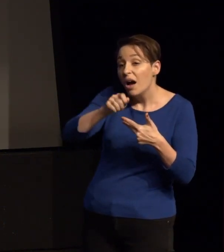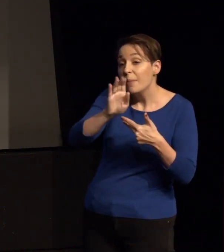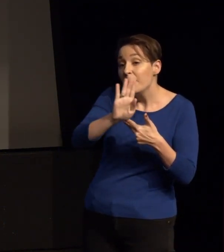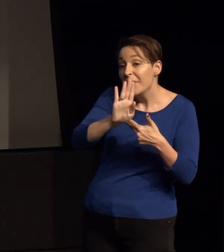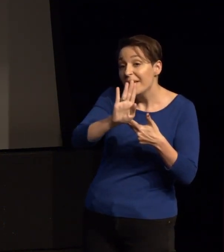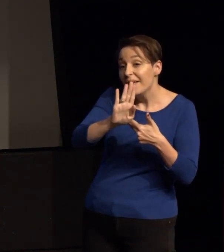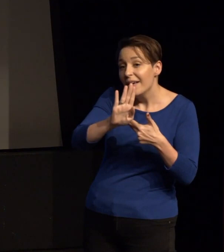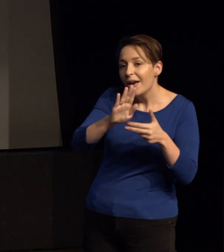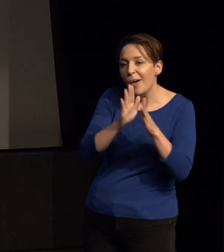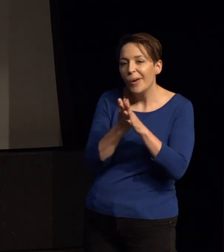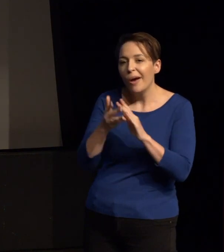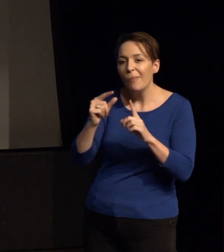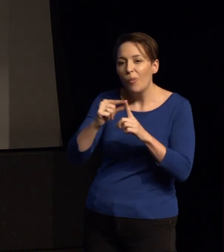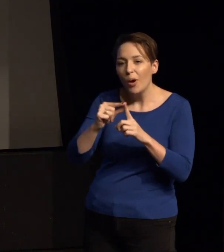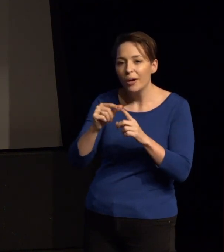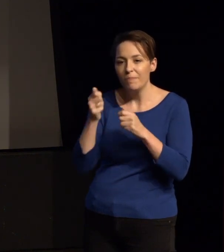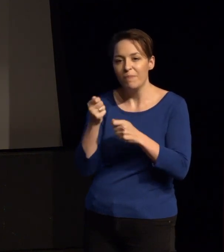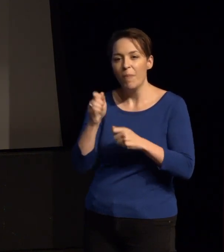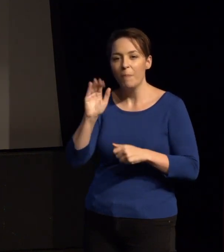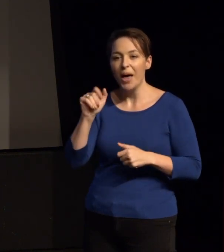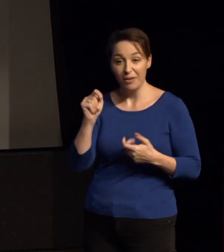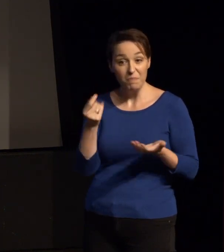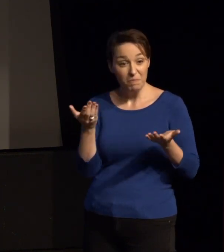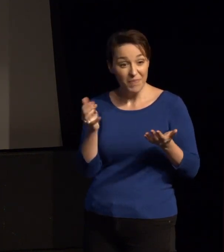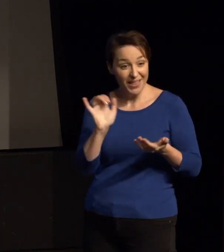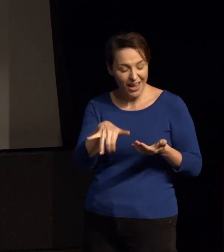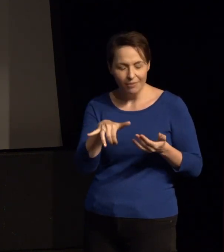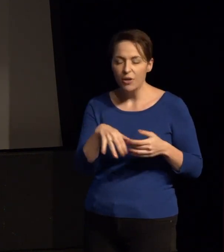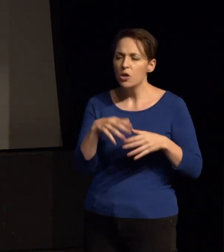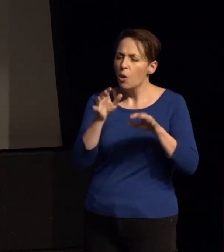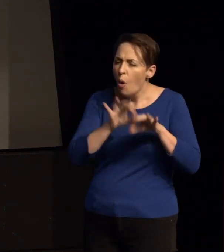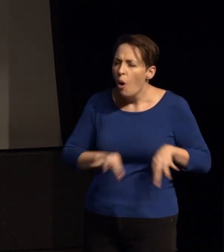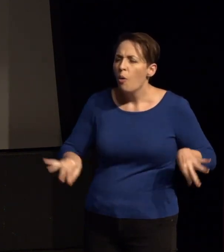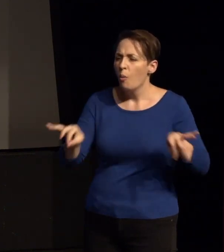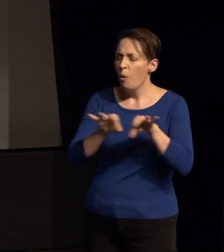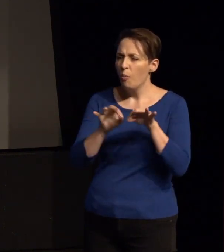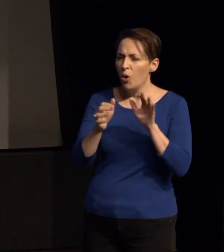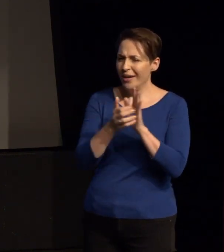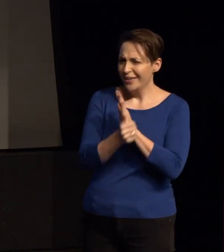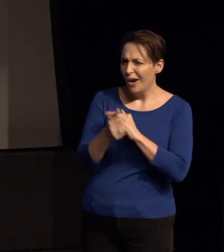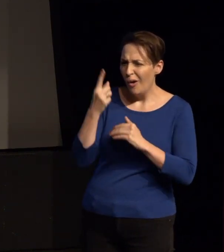And if you replace the "C" with a "B", the word changes.